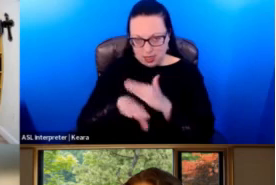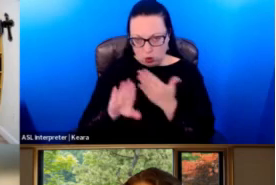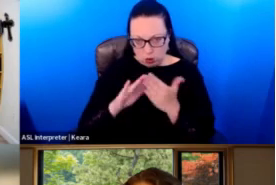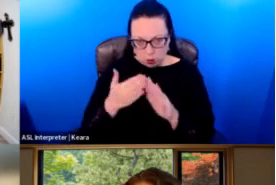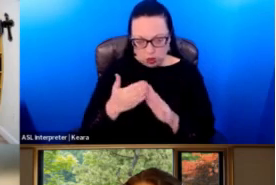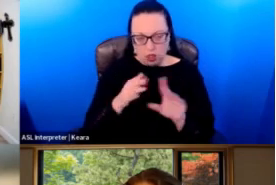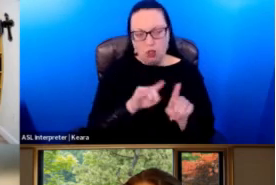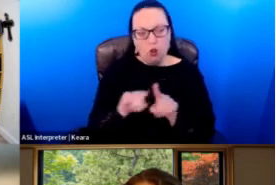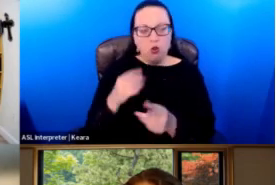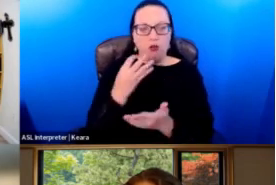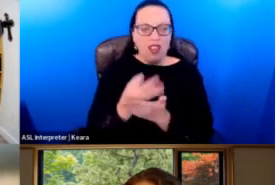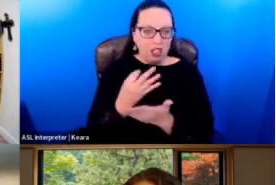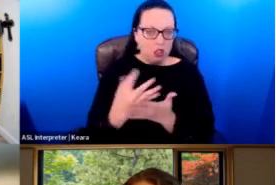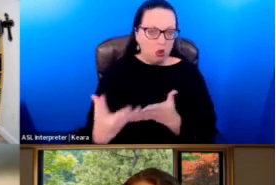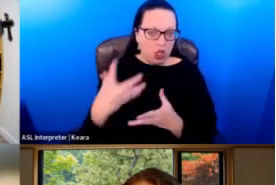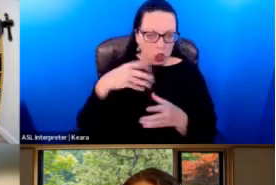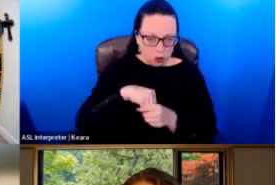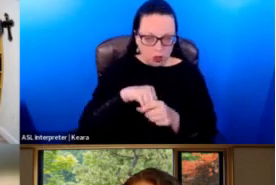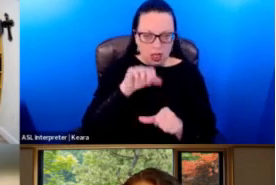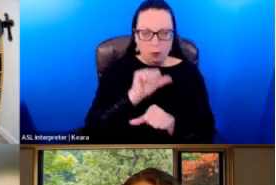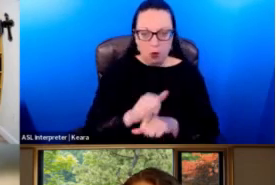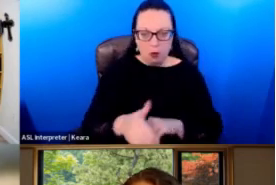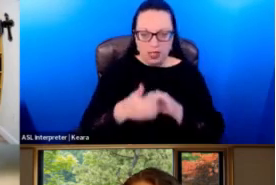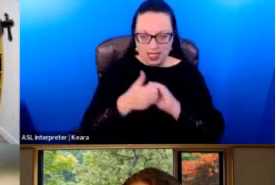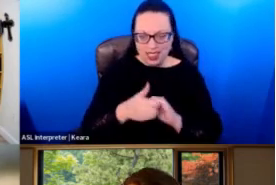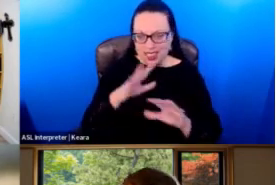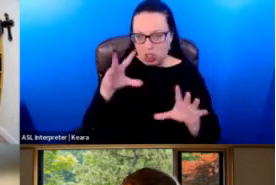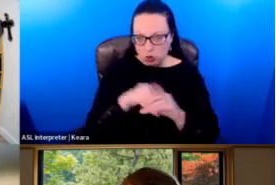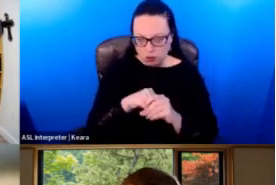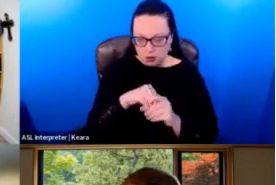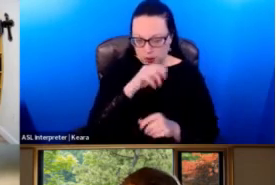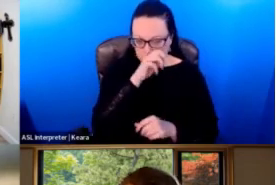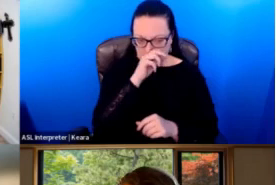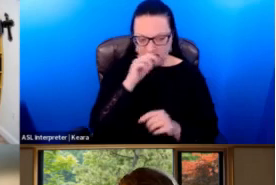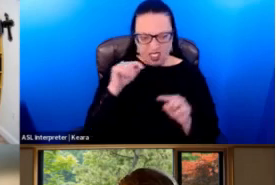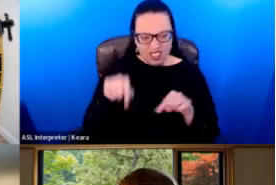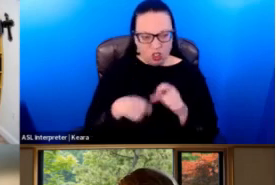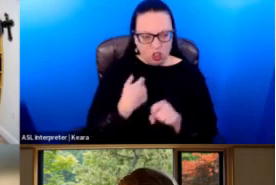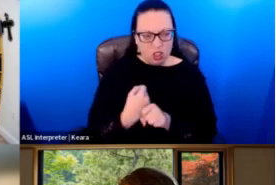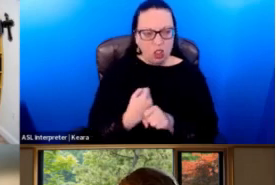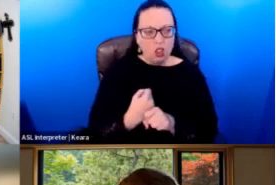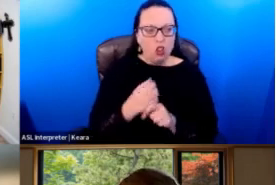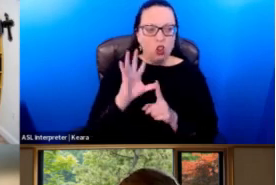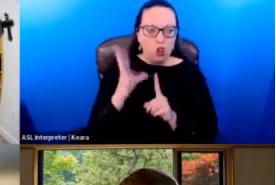employer engagement and partnership. And in this year, we have one on cultural diversity, we have one on